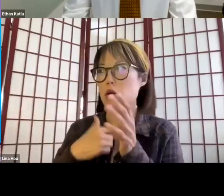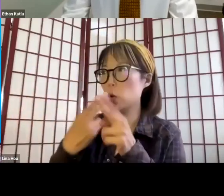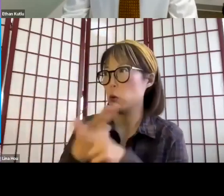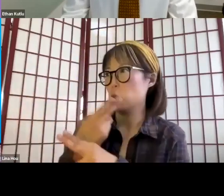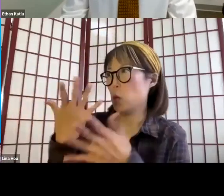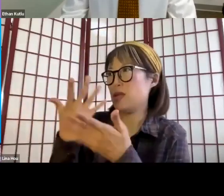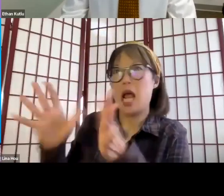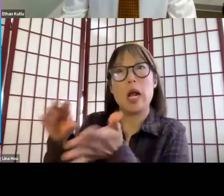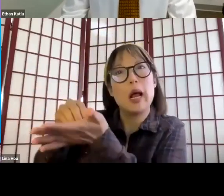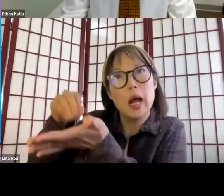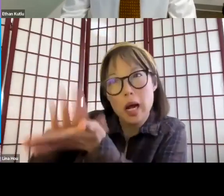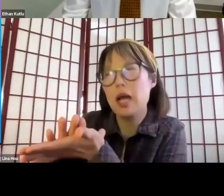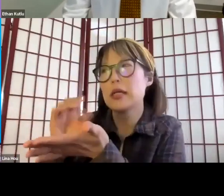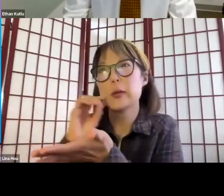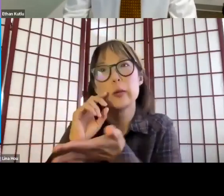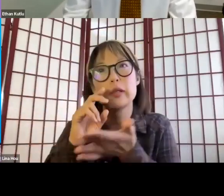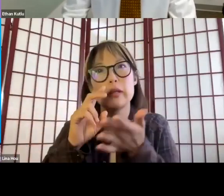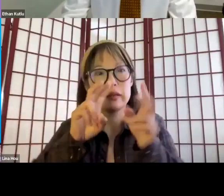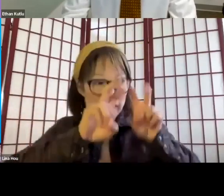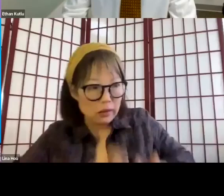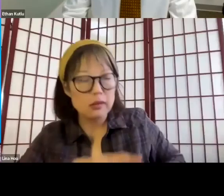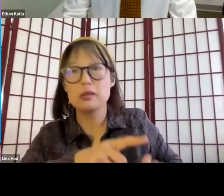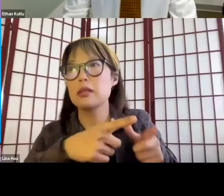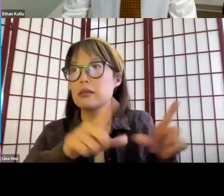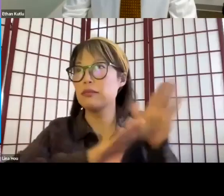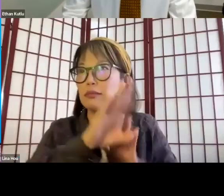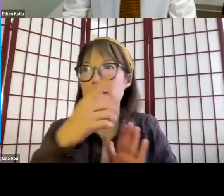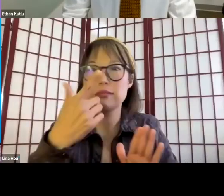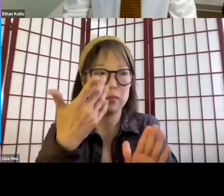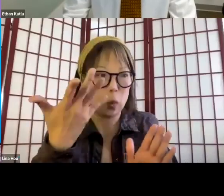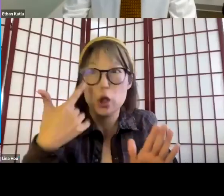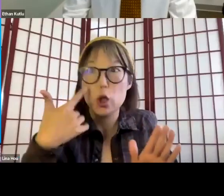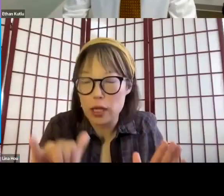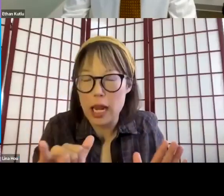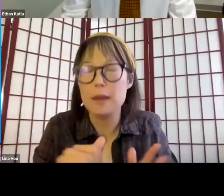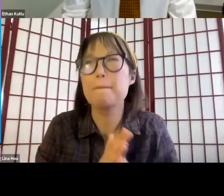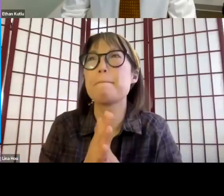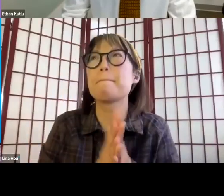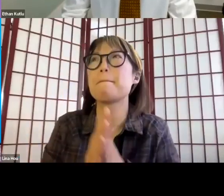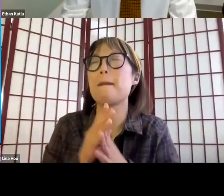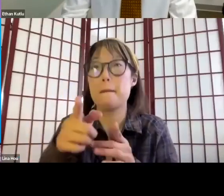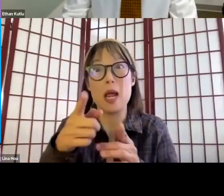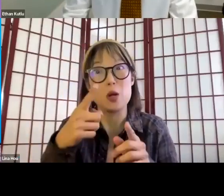And so that means, you know what's already been documented and researched and analyzed, looking at their language development.